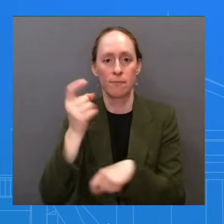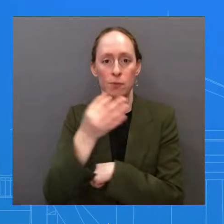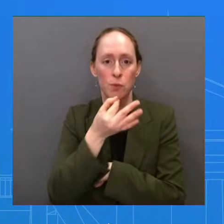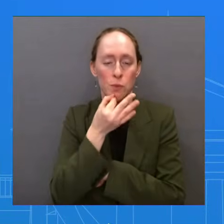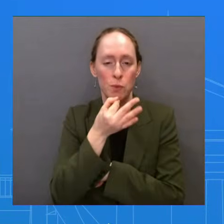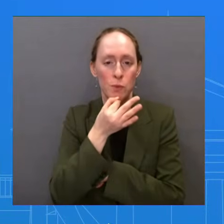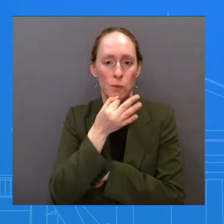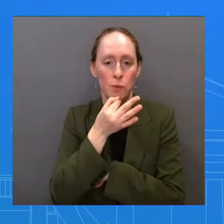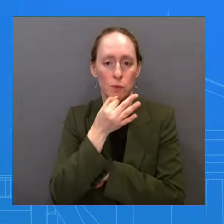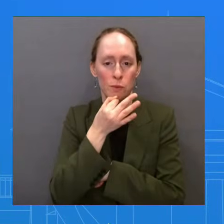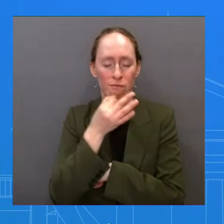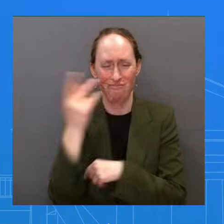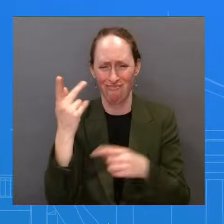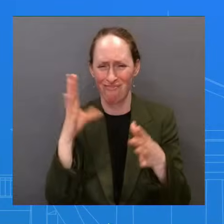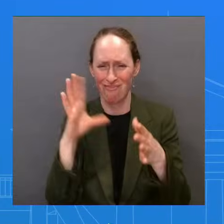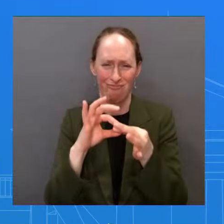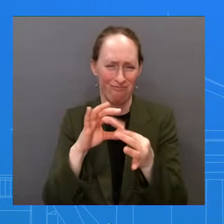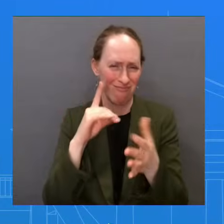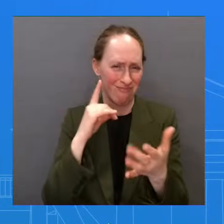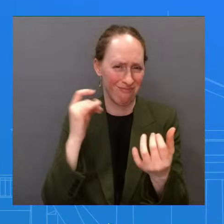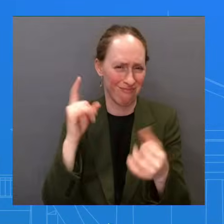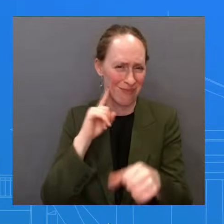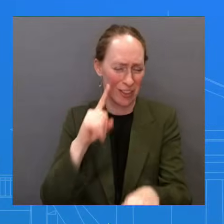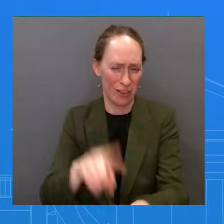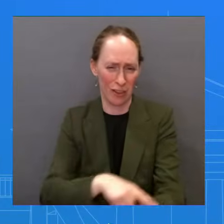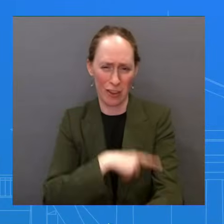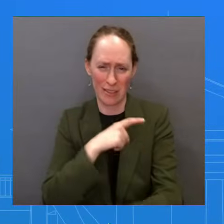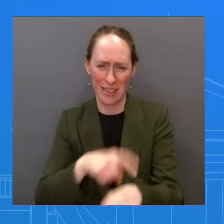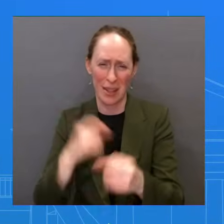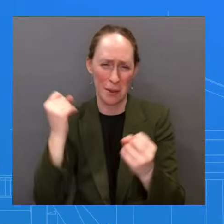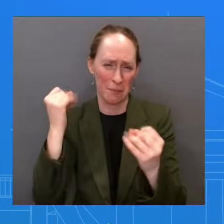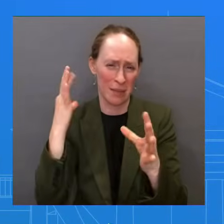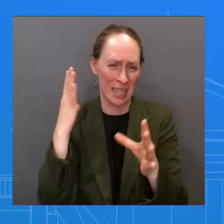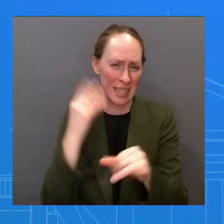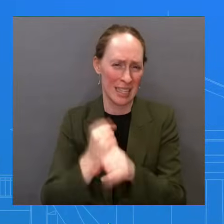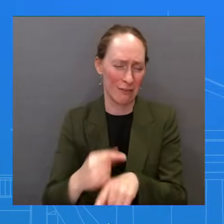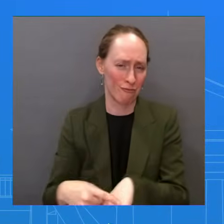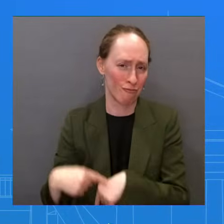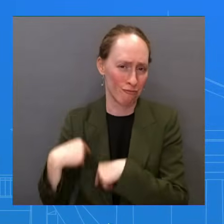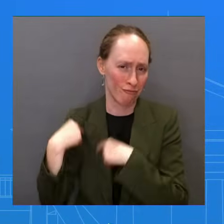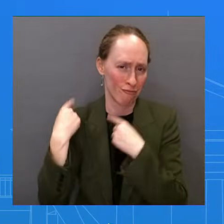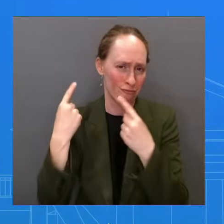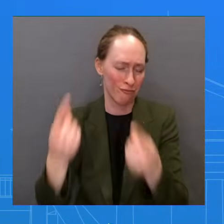not just him -- him as a President, but also when he was a senator. He appreciates her, thinks that she has --